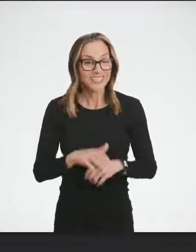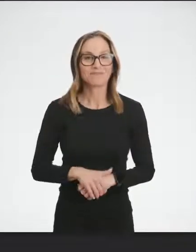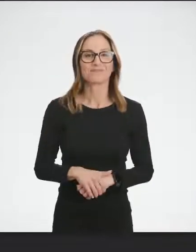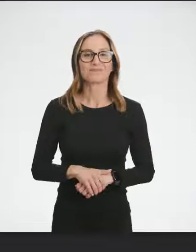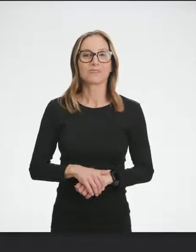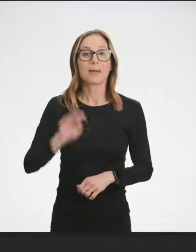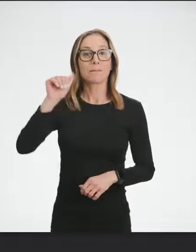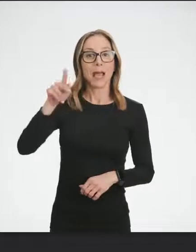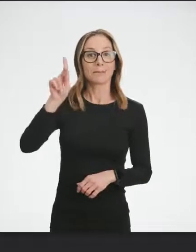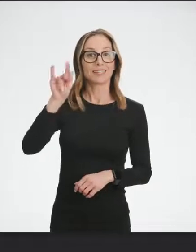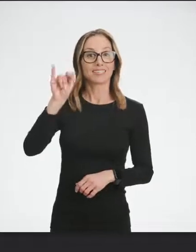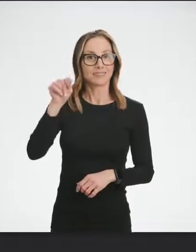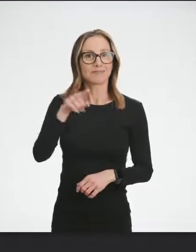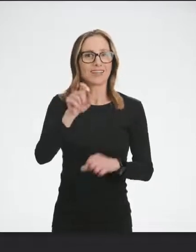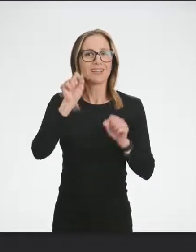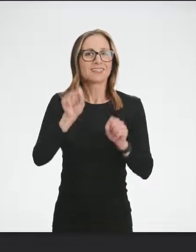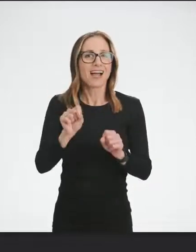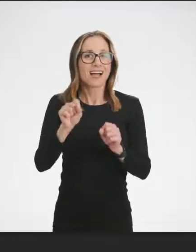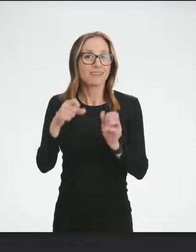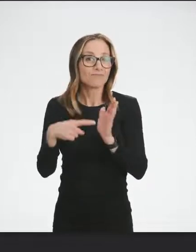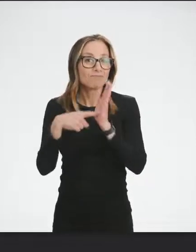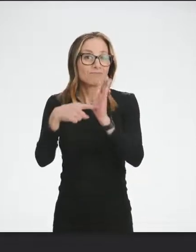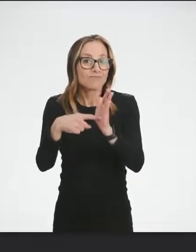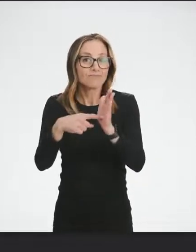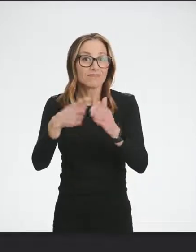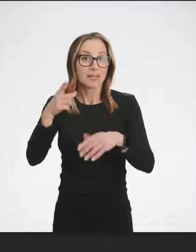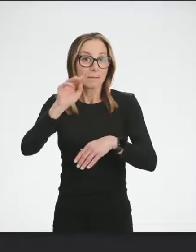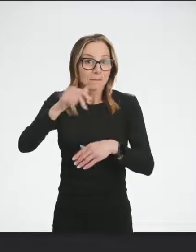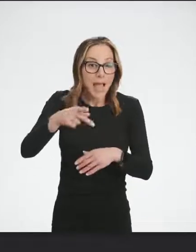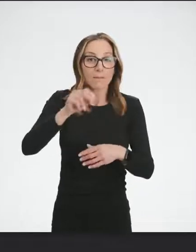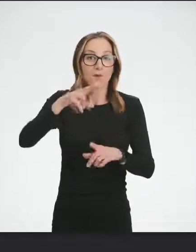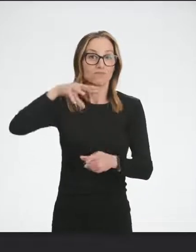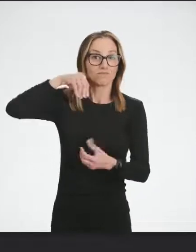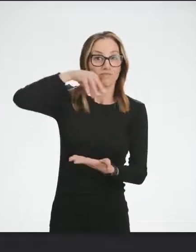With MapKit, you can display map or satellite imagery in your app, find and call out points